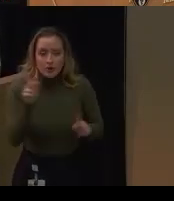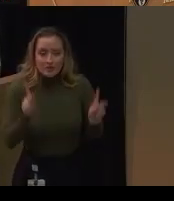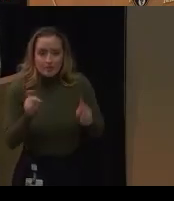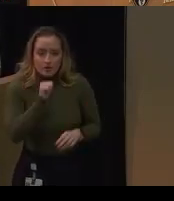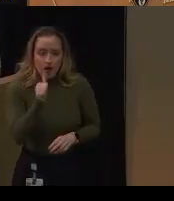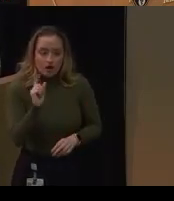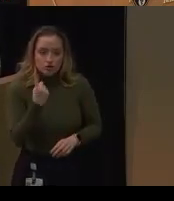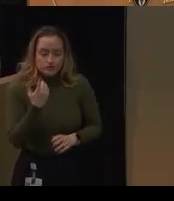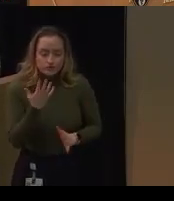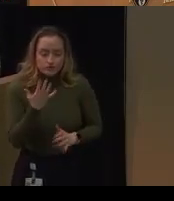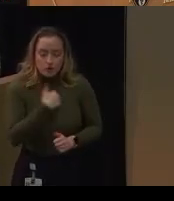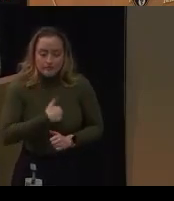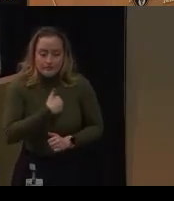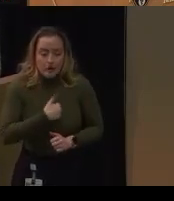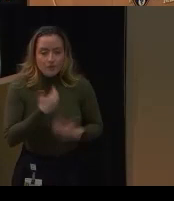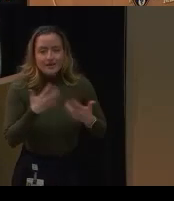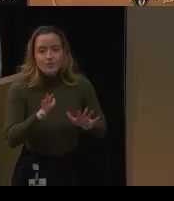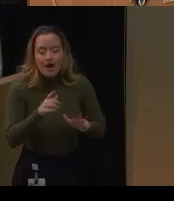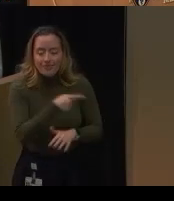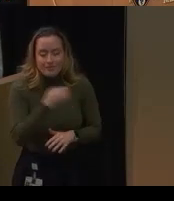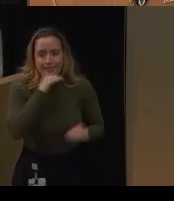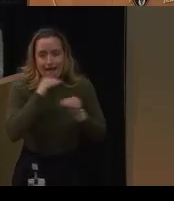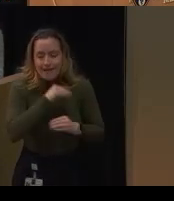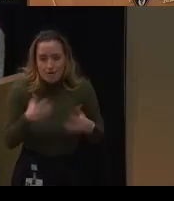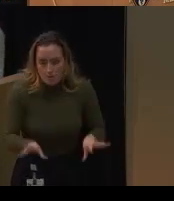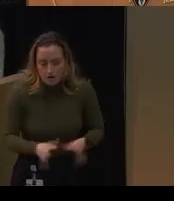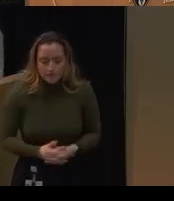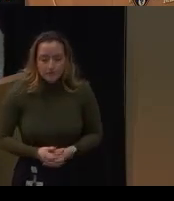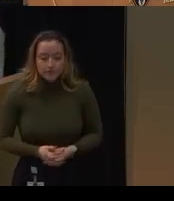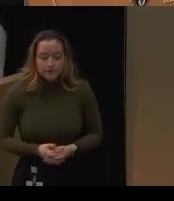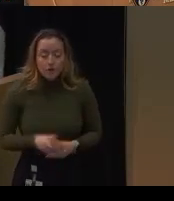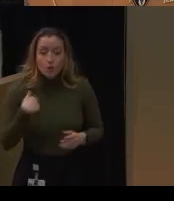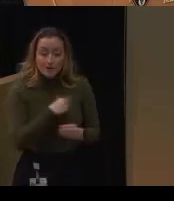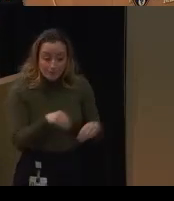lighting sorry lying to us we provided the material electronically a lot of the fiction